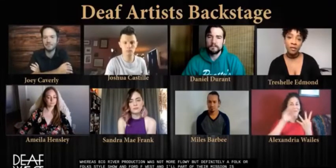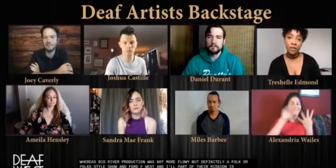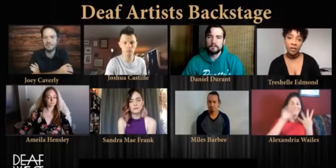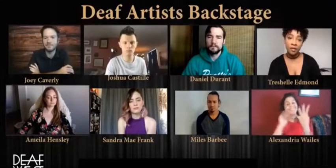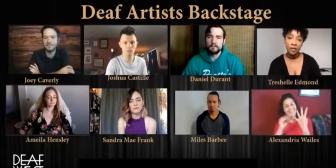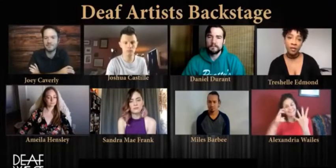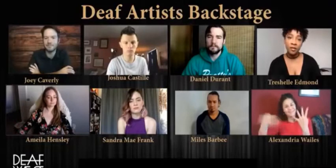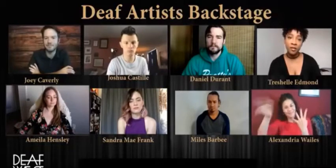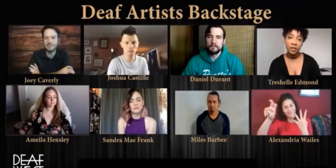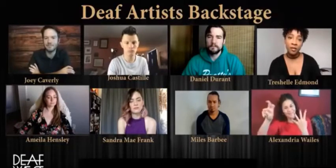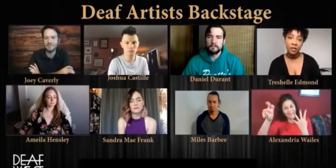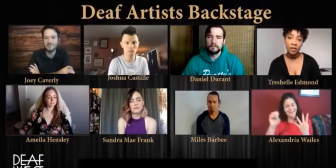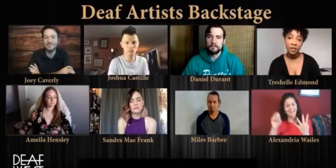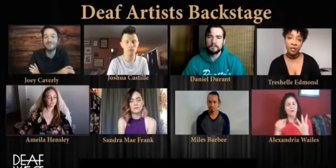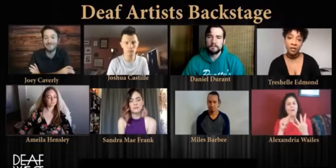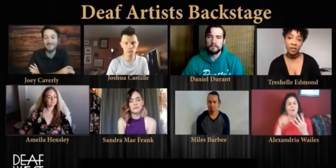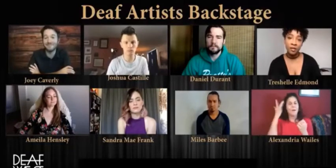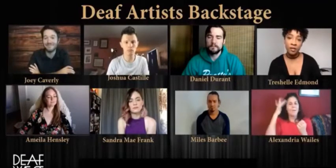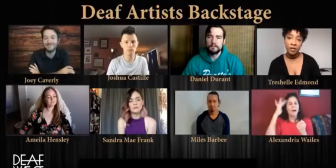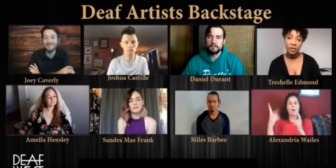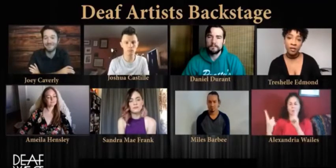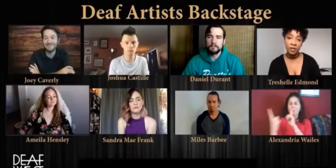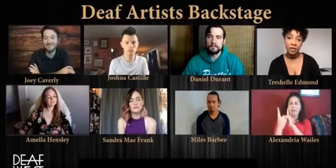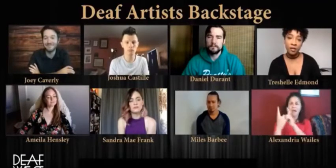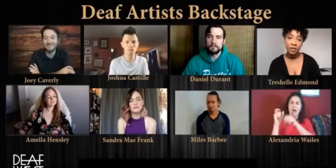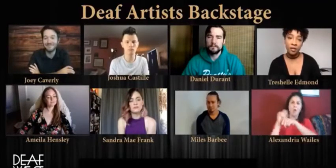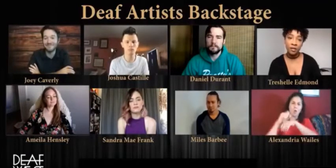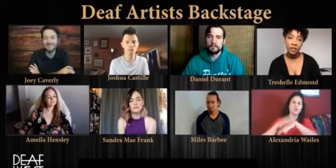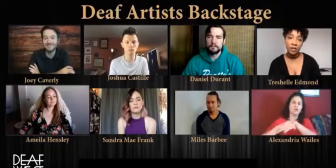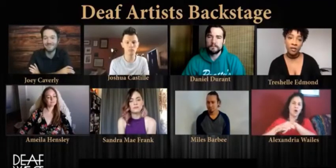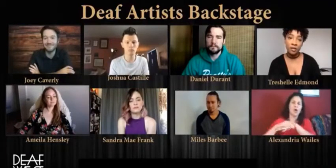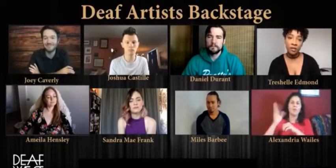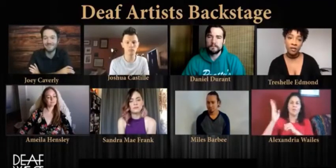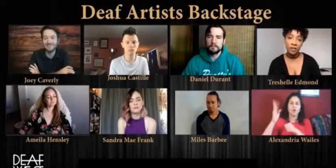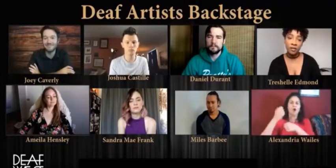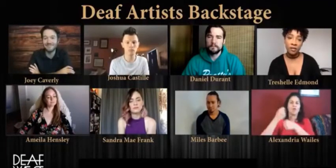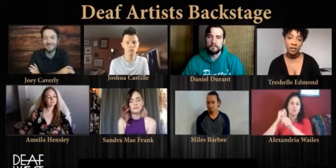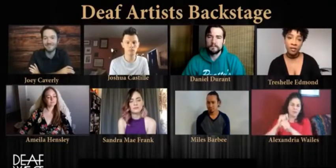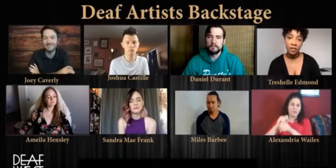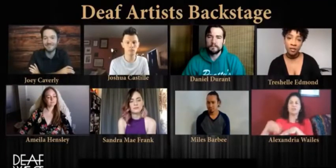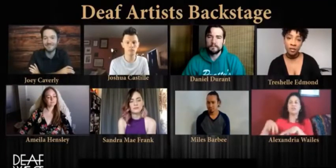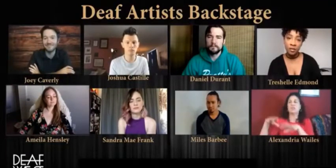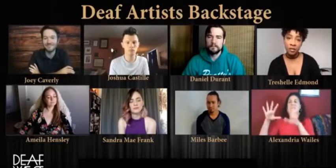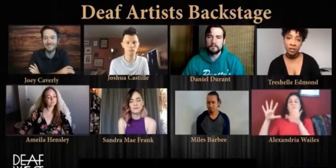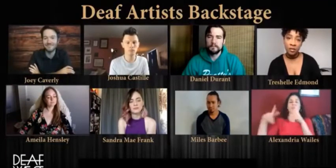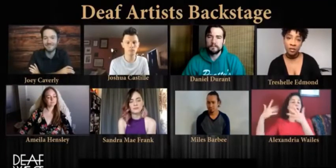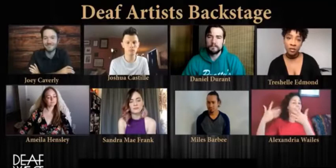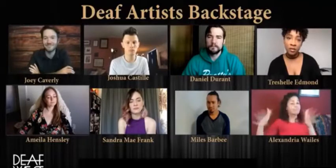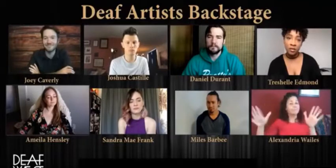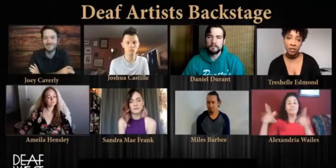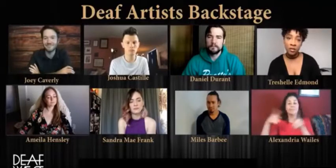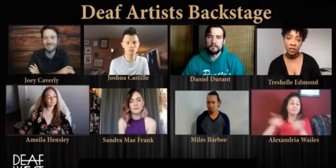There was the Broadway, there was the tour, and two prior shows to that. And Michael worked on the Broadway production.